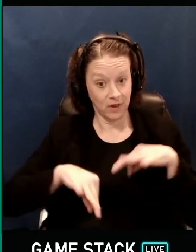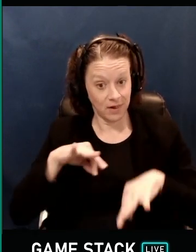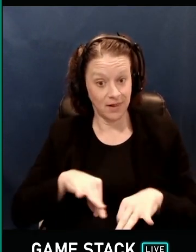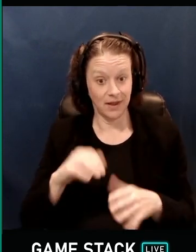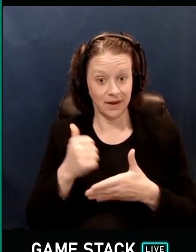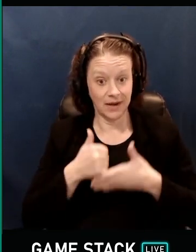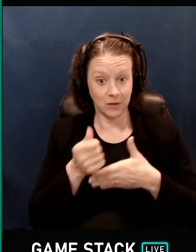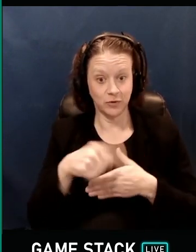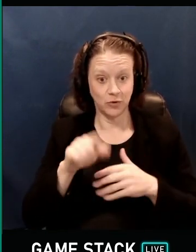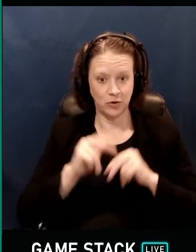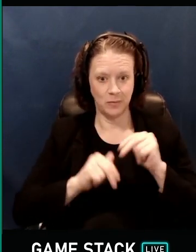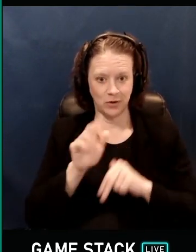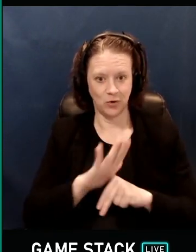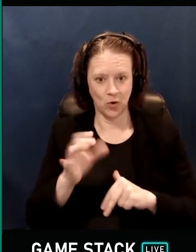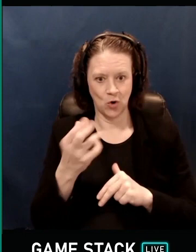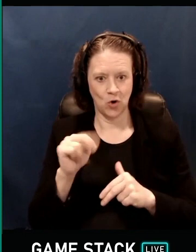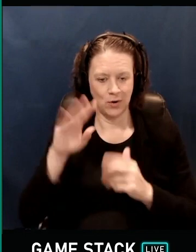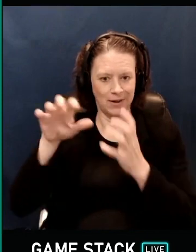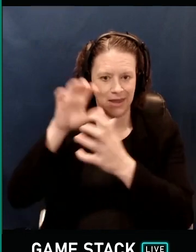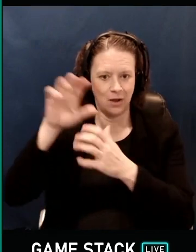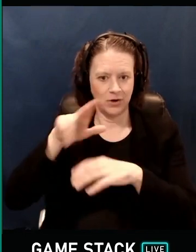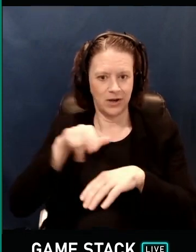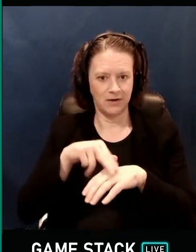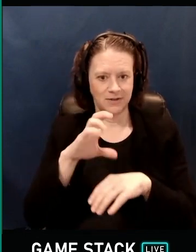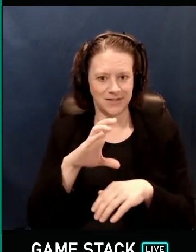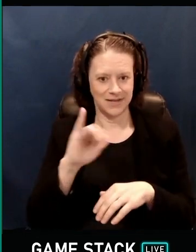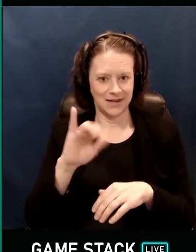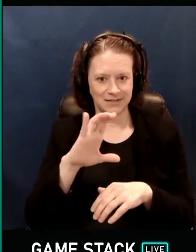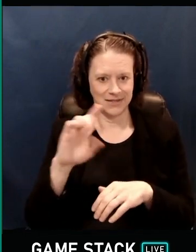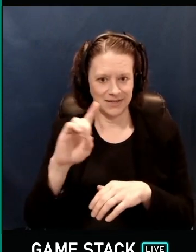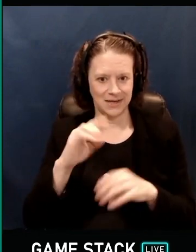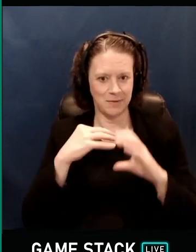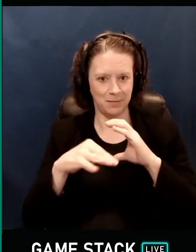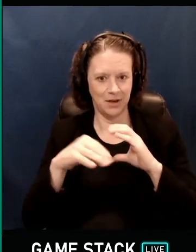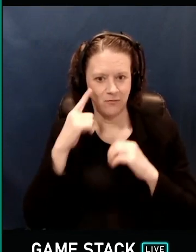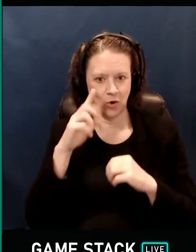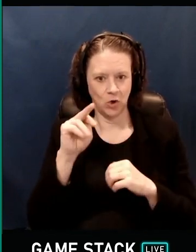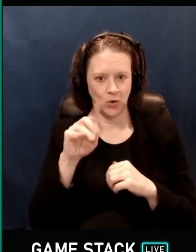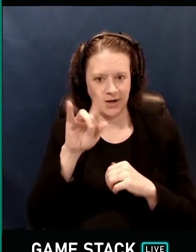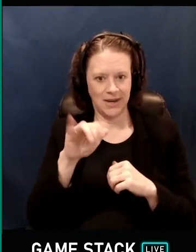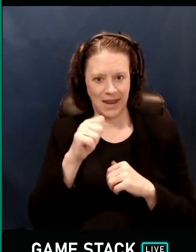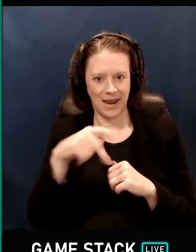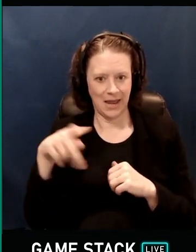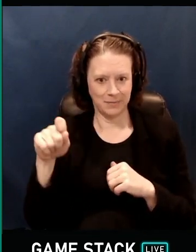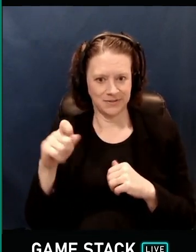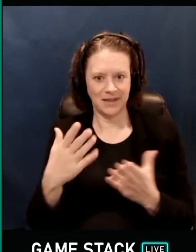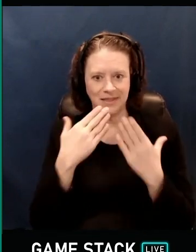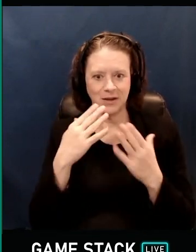own cloud native CI/CD pipelines for Unity apps. Thank you so much and take care.